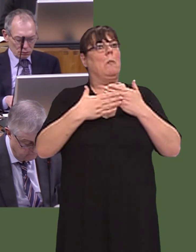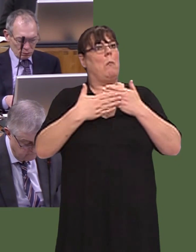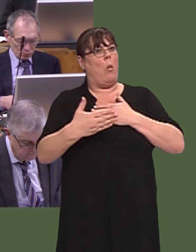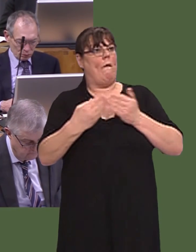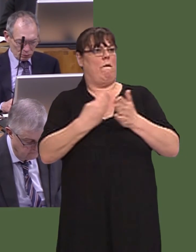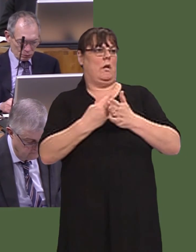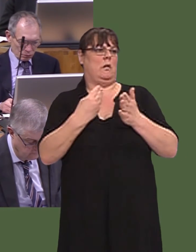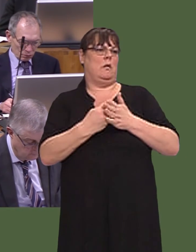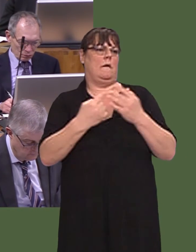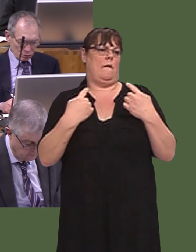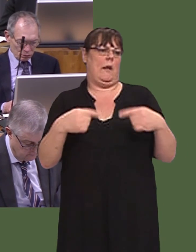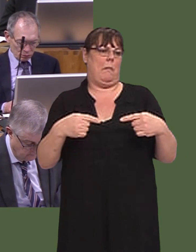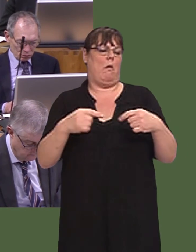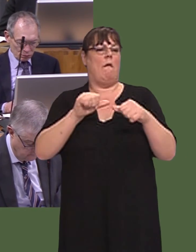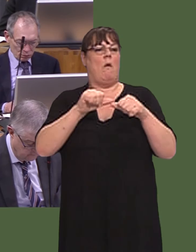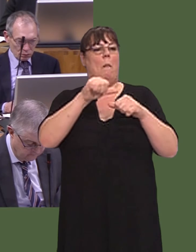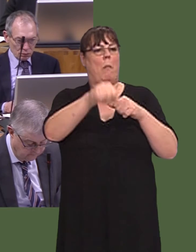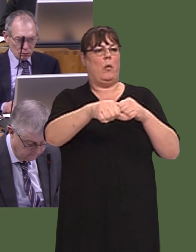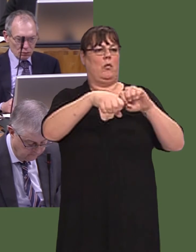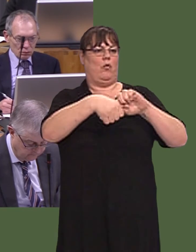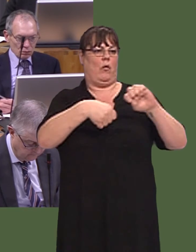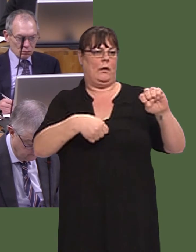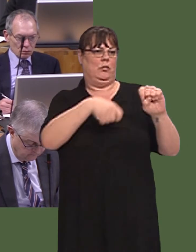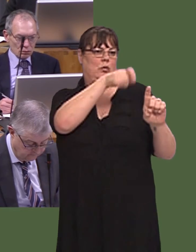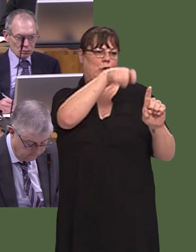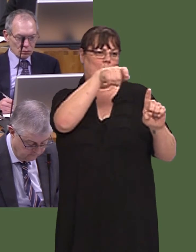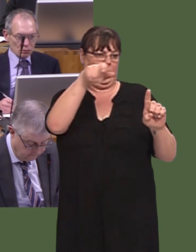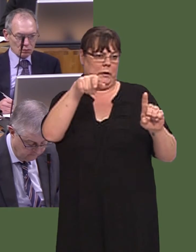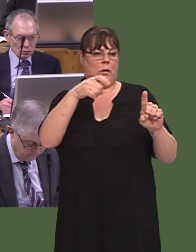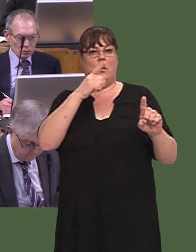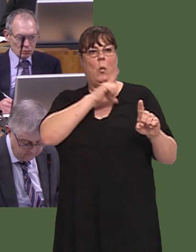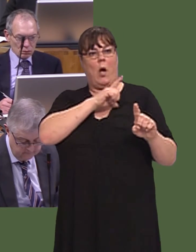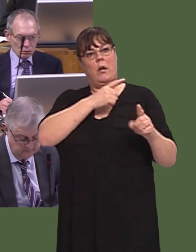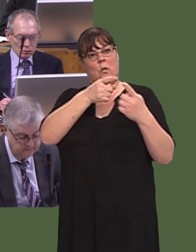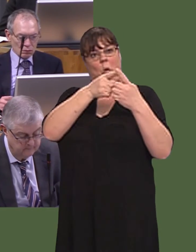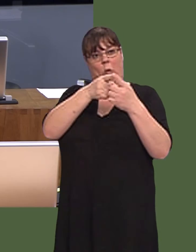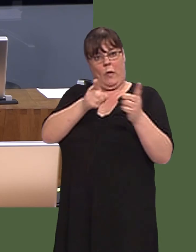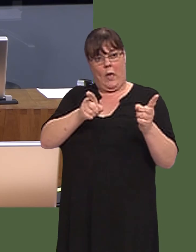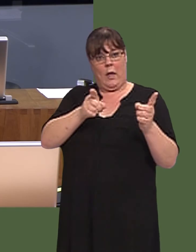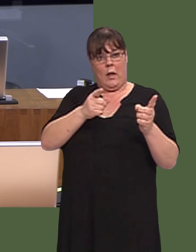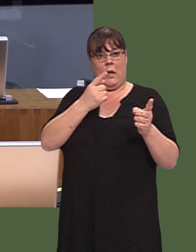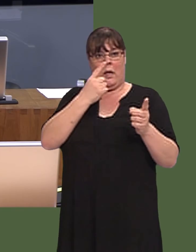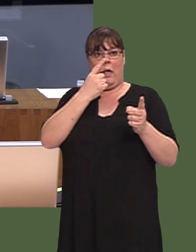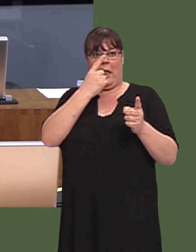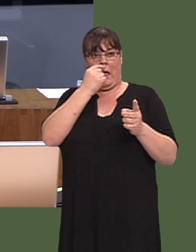for postgraduates coming out of universities in order to ensure that financial support is available to them, and that is exactly what will happen in the autumn.